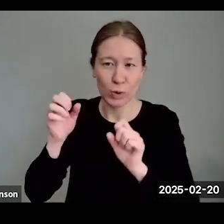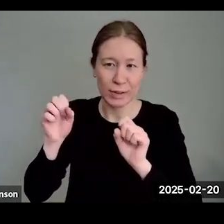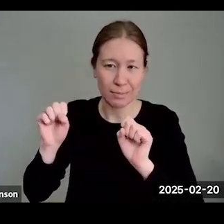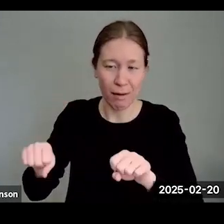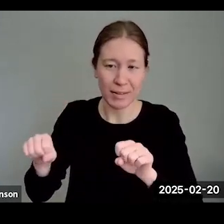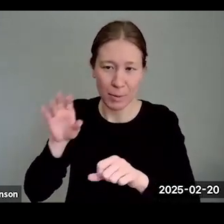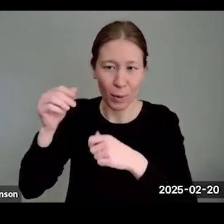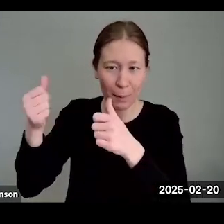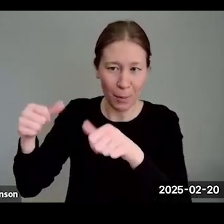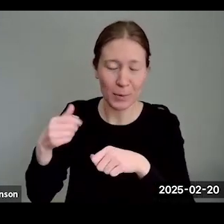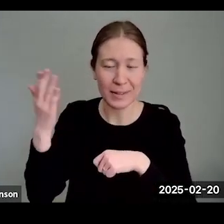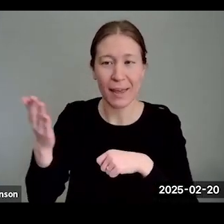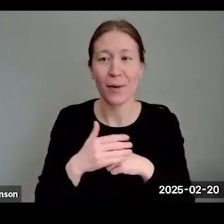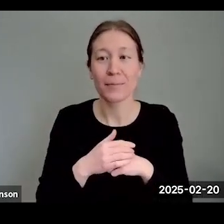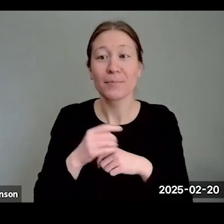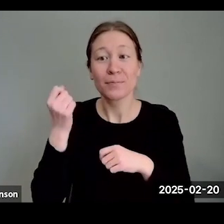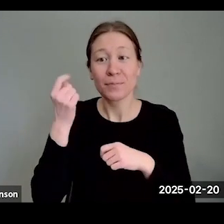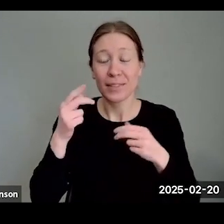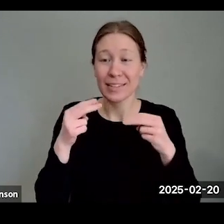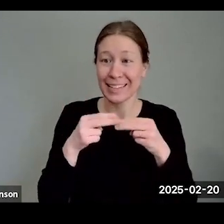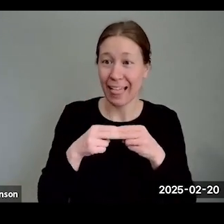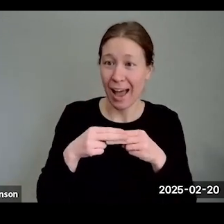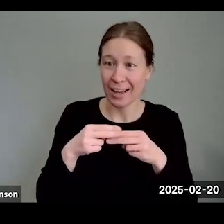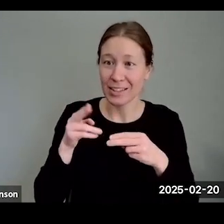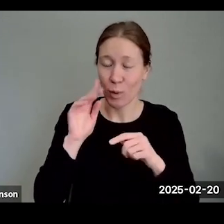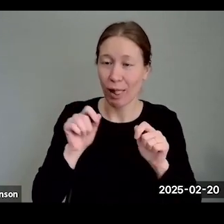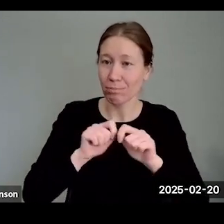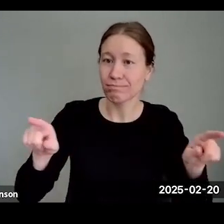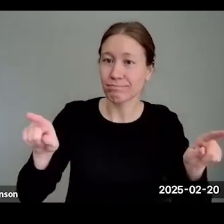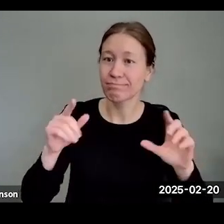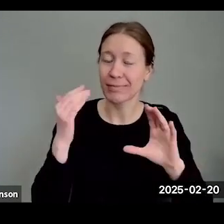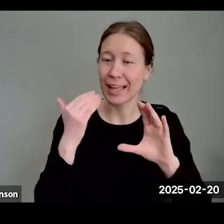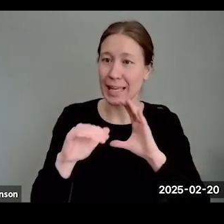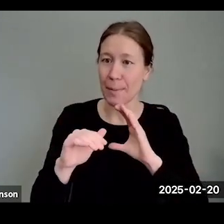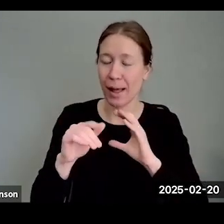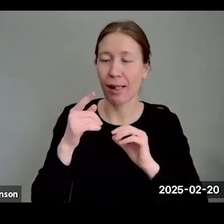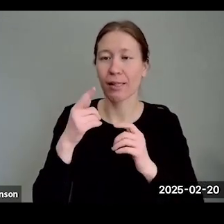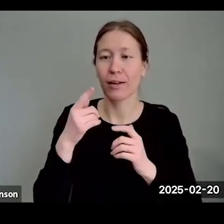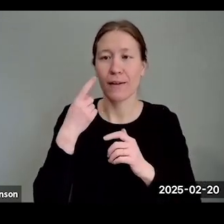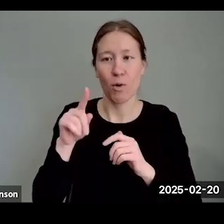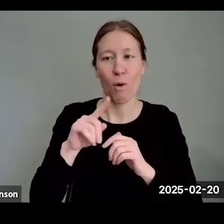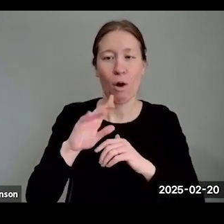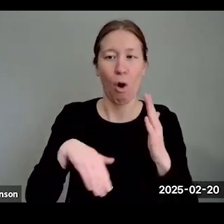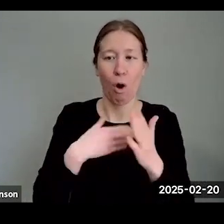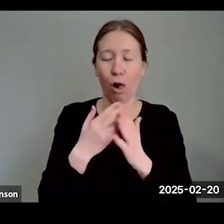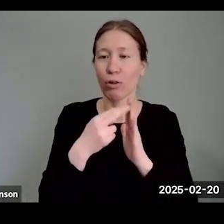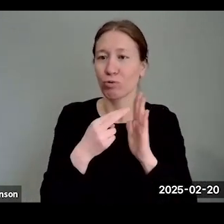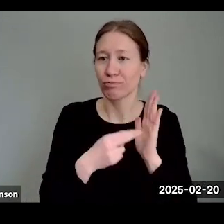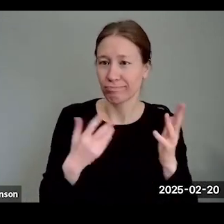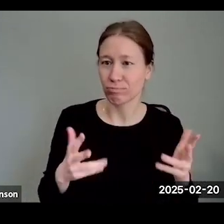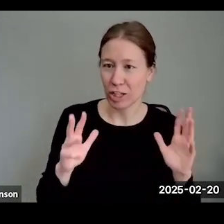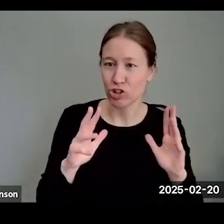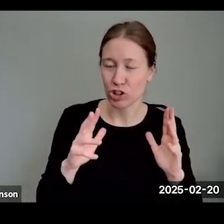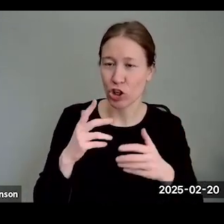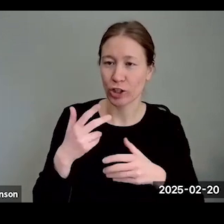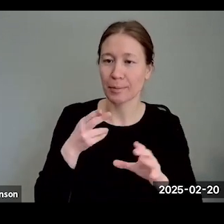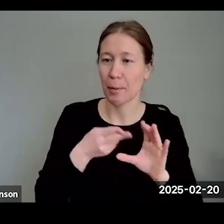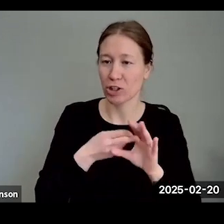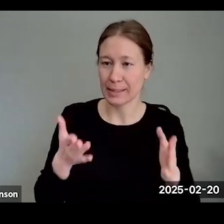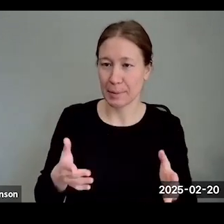The slides for this presentation will also be emailed out to all registered participants. And there's also going to be an anonymous survey